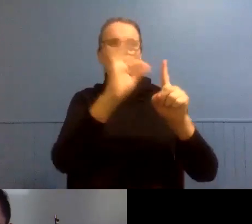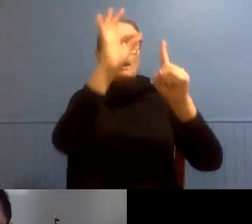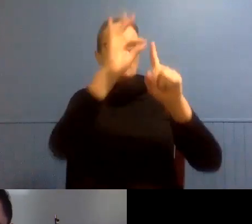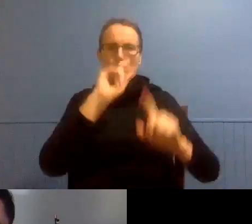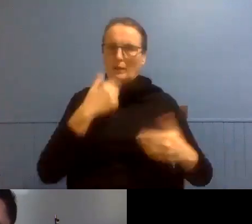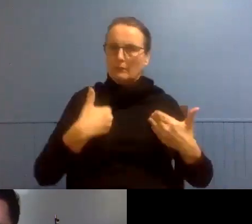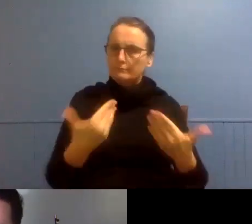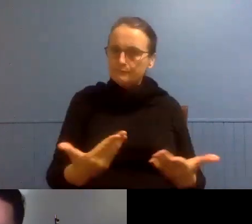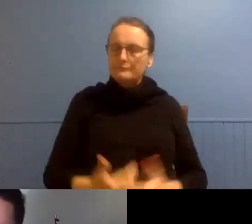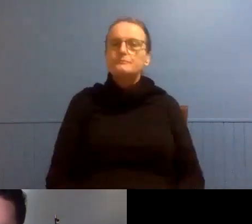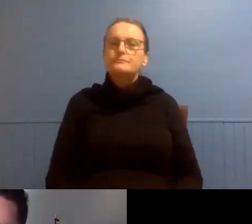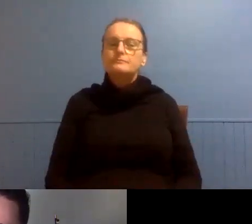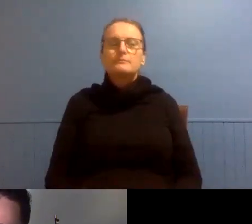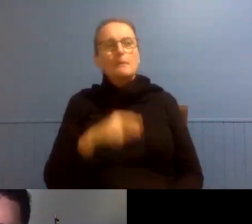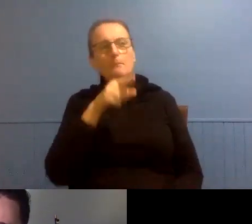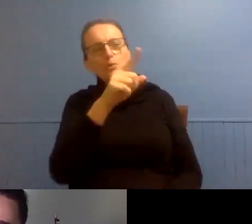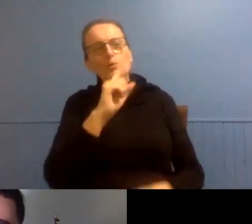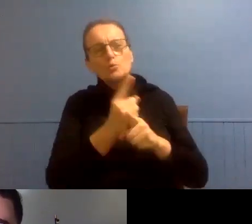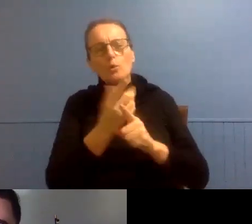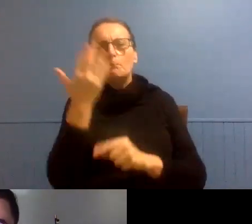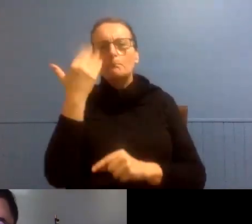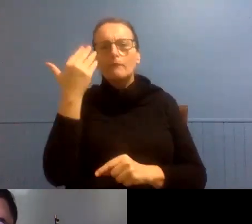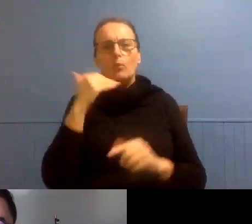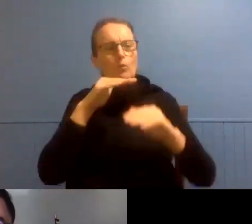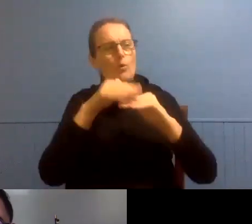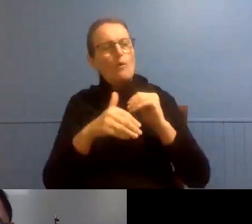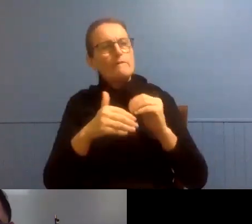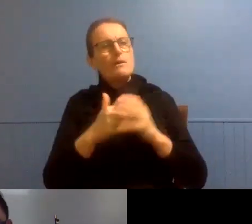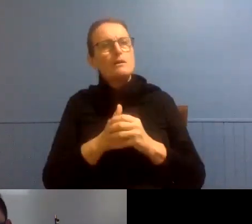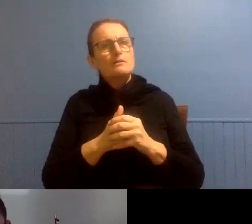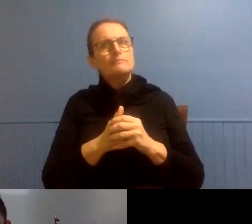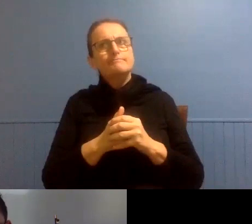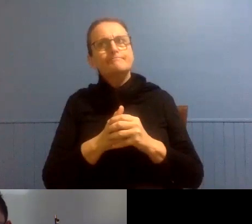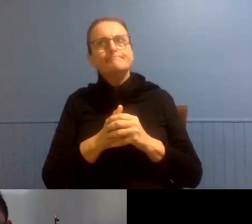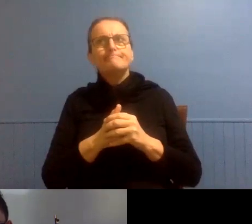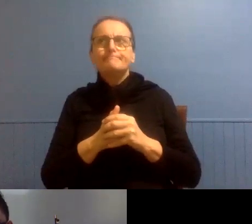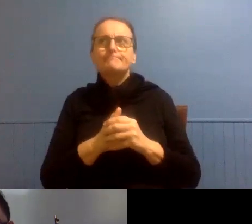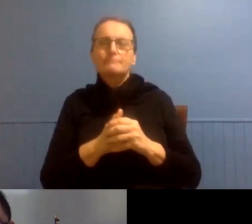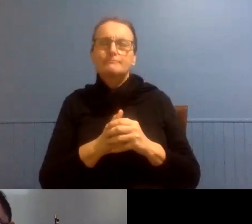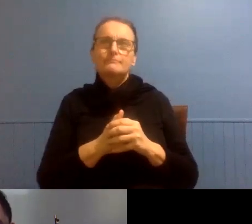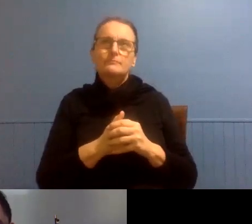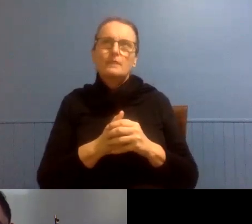And then, you talked about it briefly before, but that notion of, I guess, and I'm paraphrasing, an education